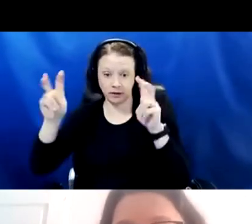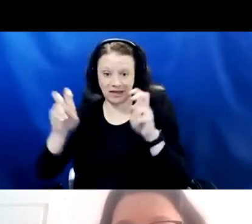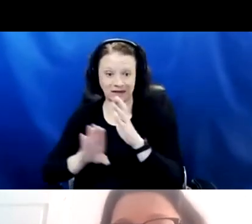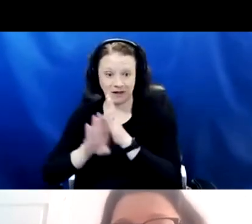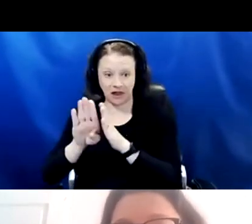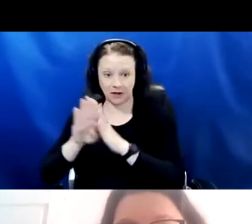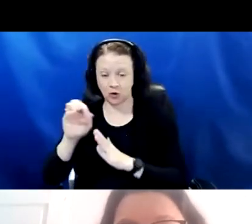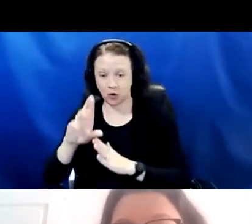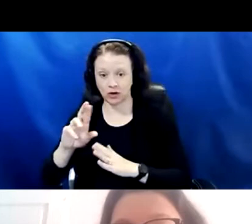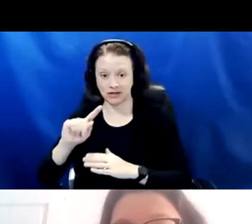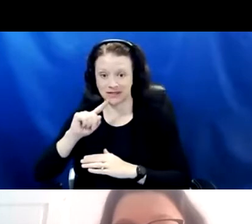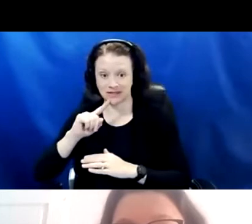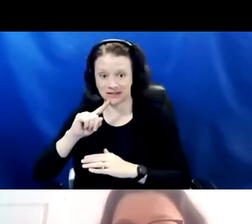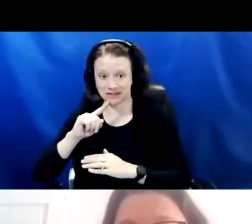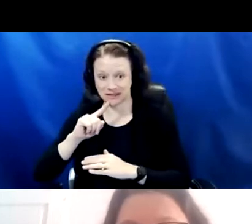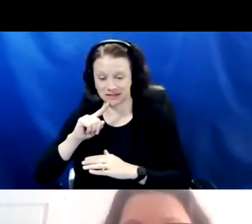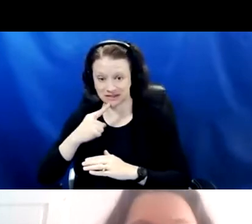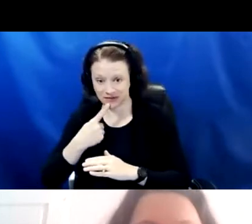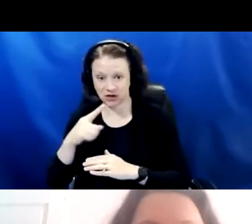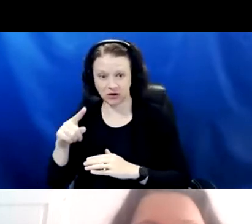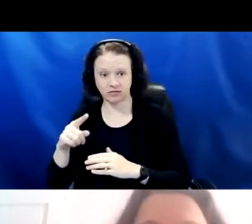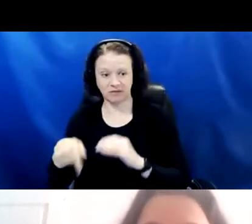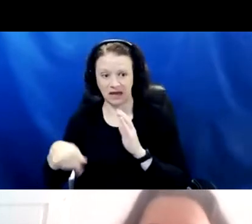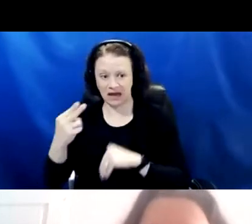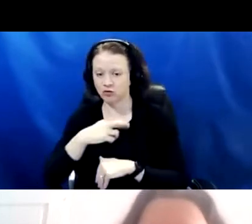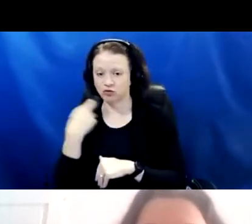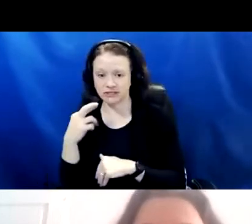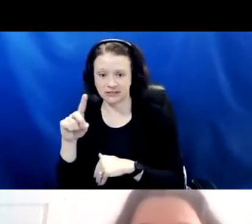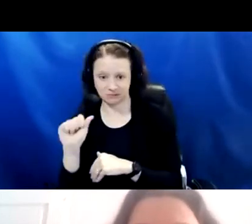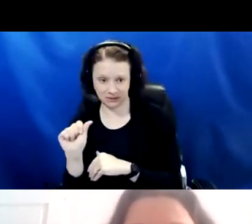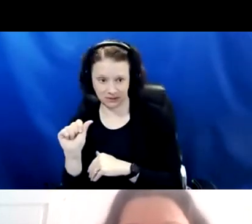or other severe high-risk disability who are at risk